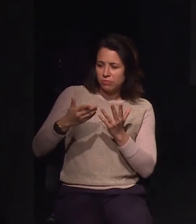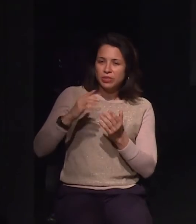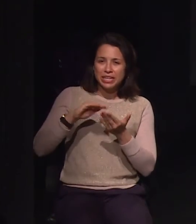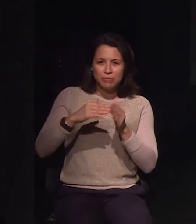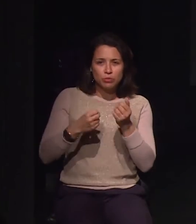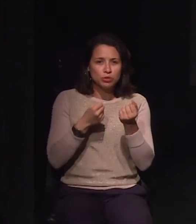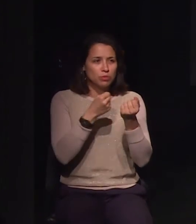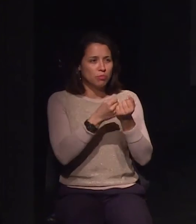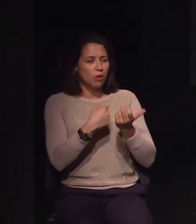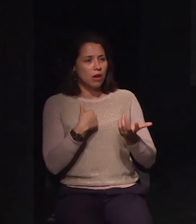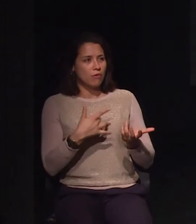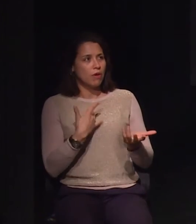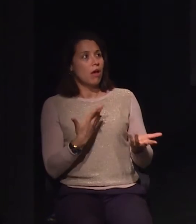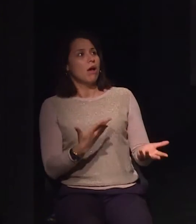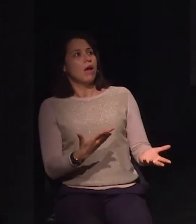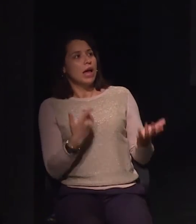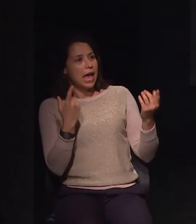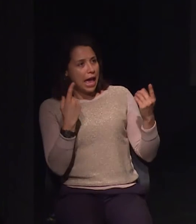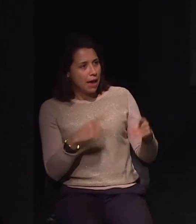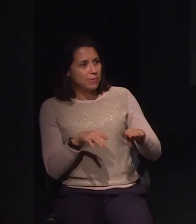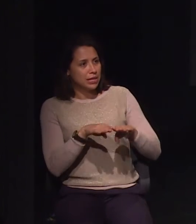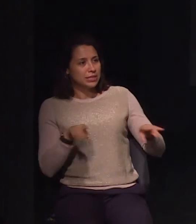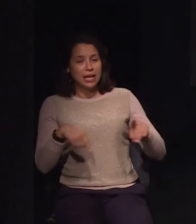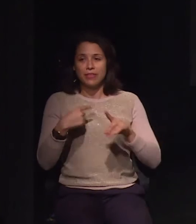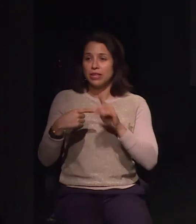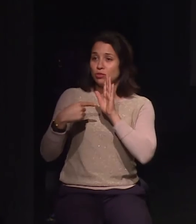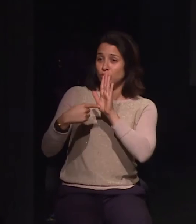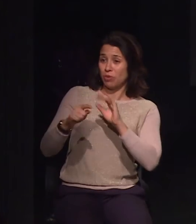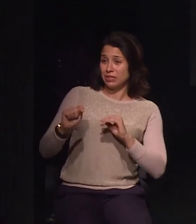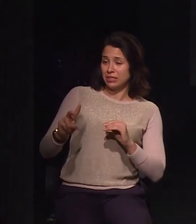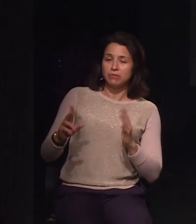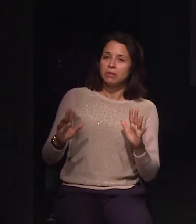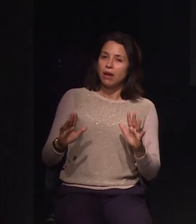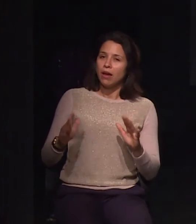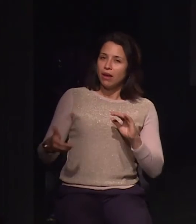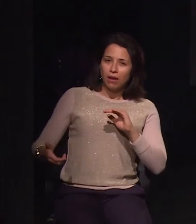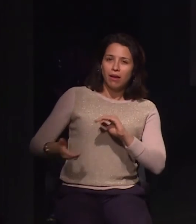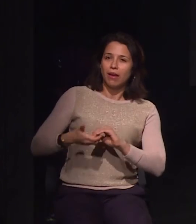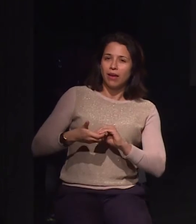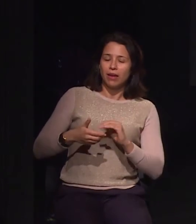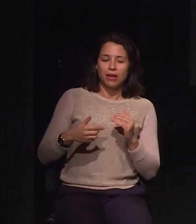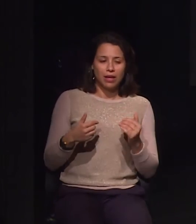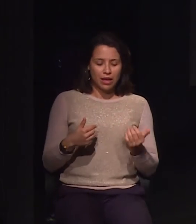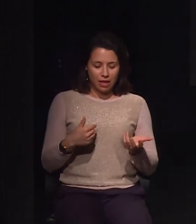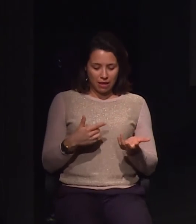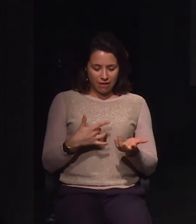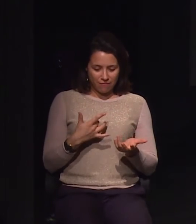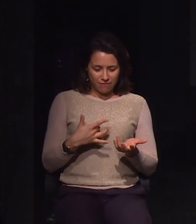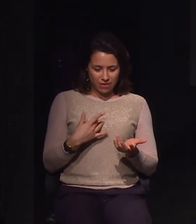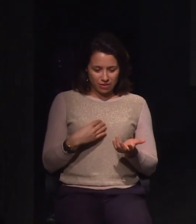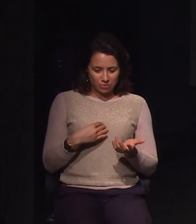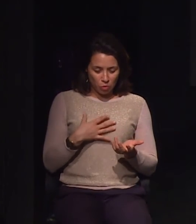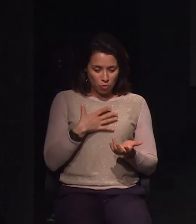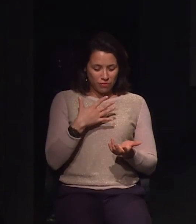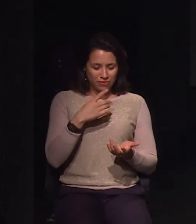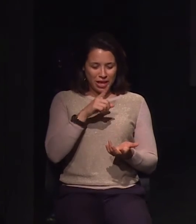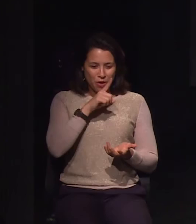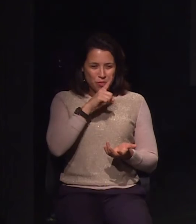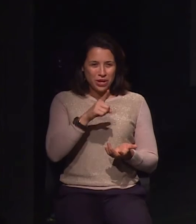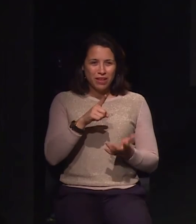on stage and then be televised, and I was just so moved by how authentic and stoic that